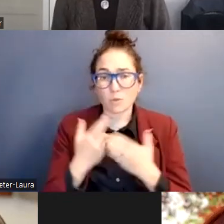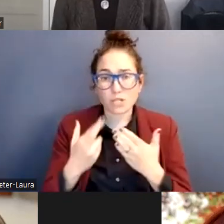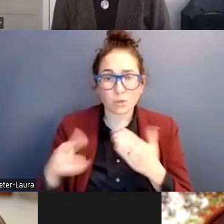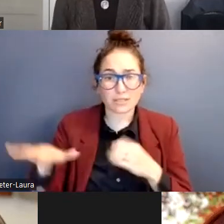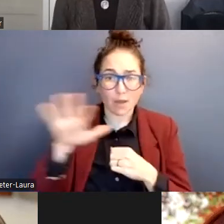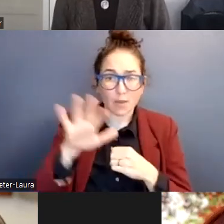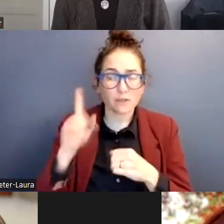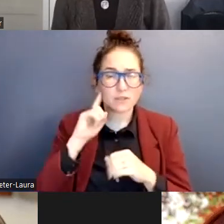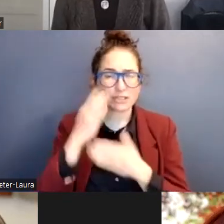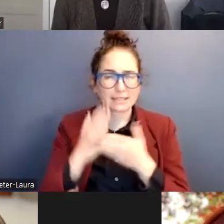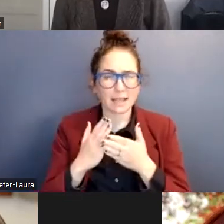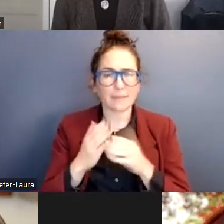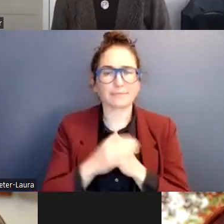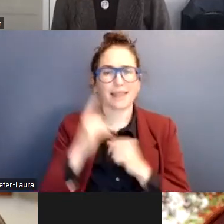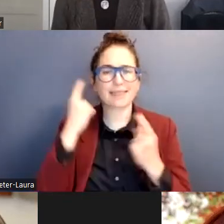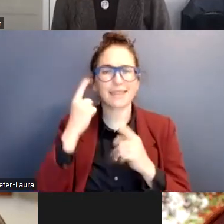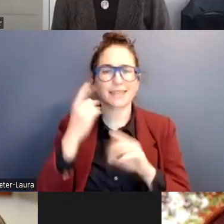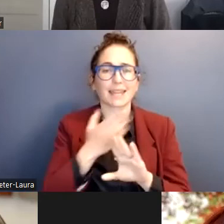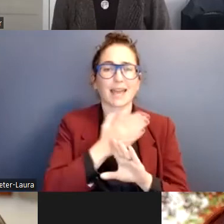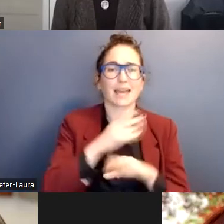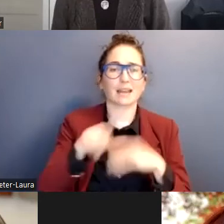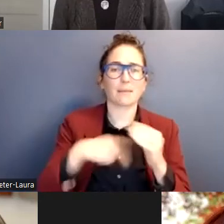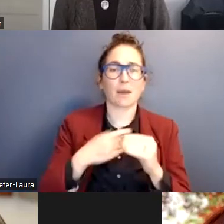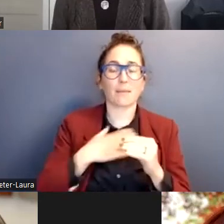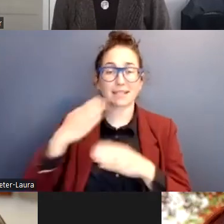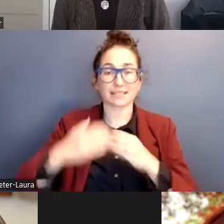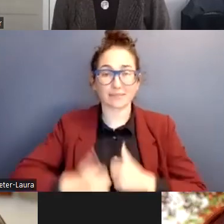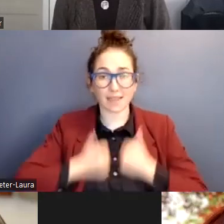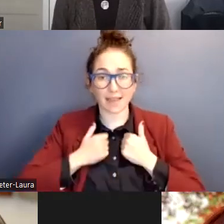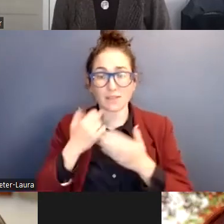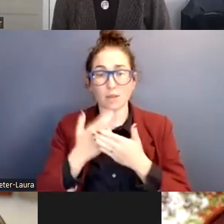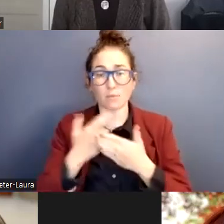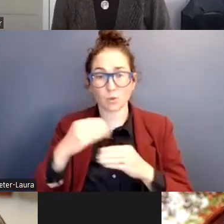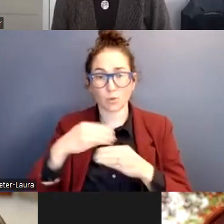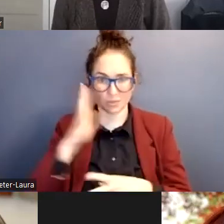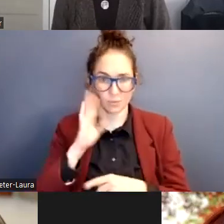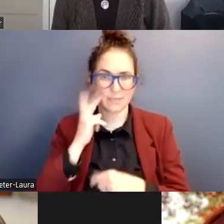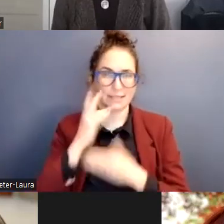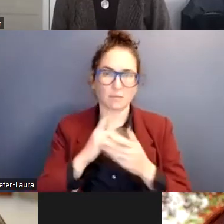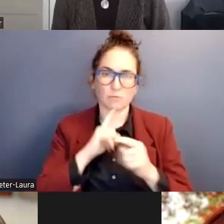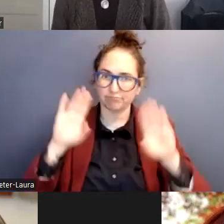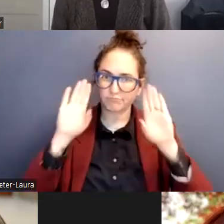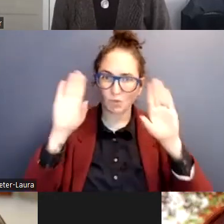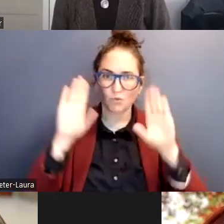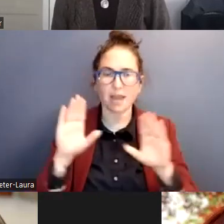the thinking ahead about my end of life. In the resource list, you'll see some great books for